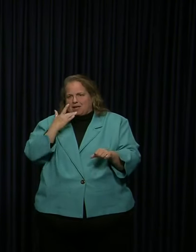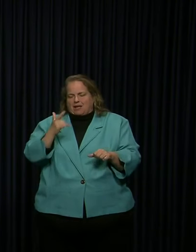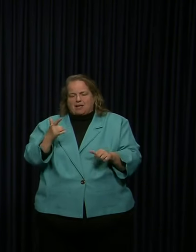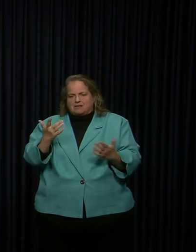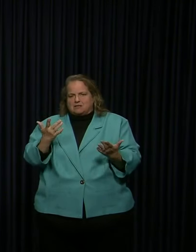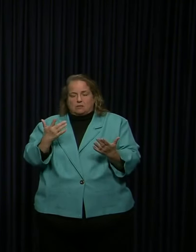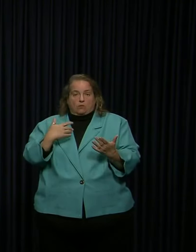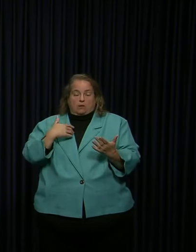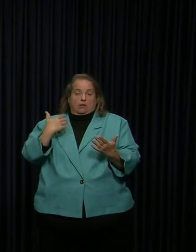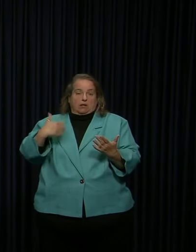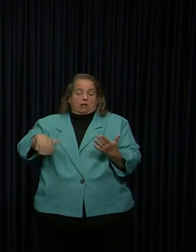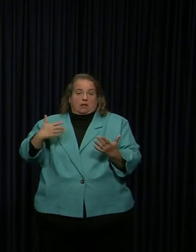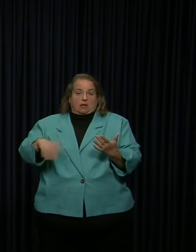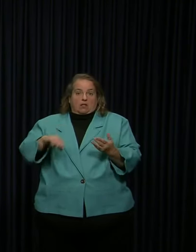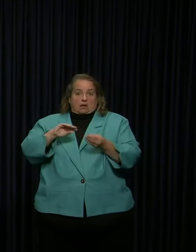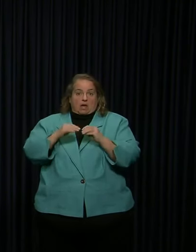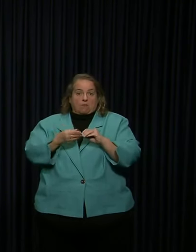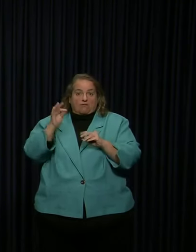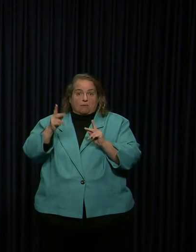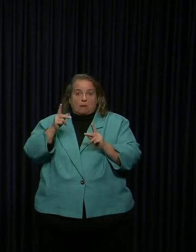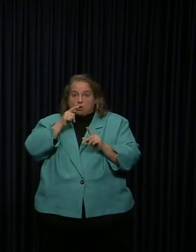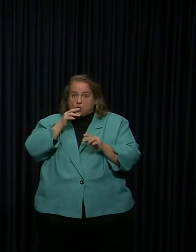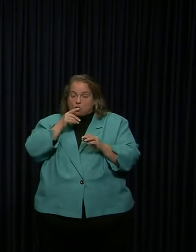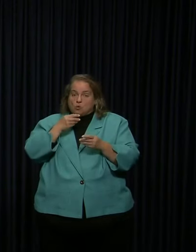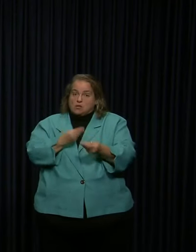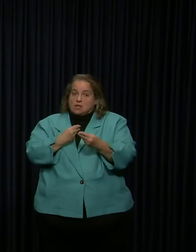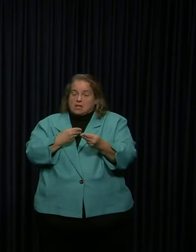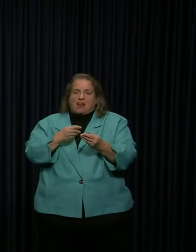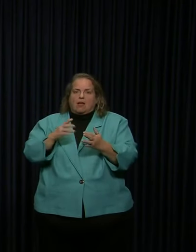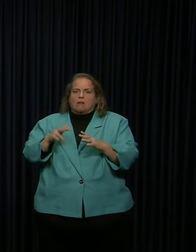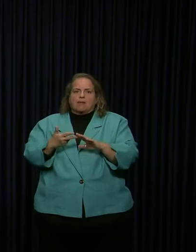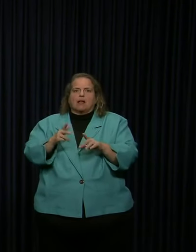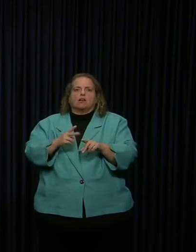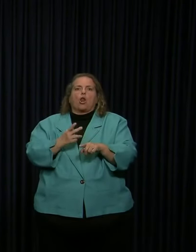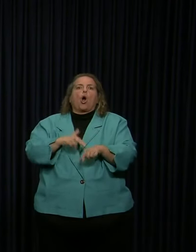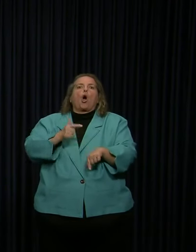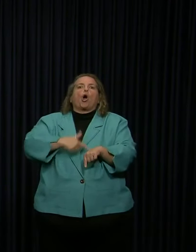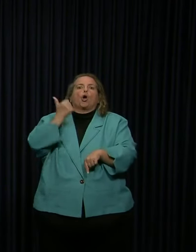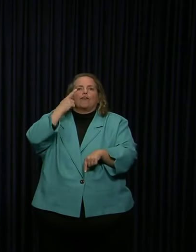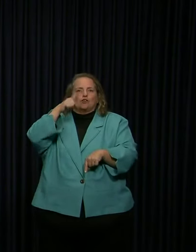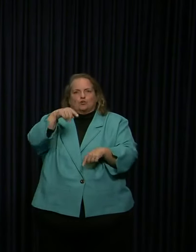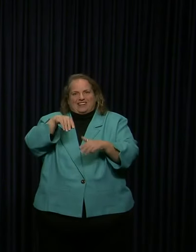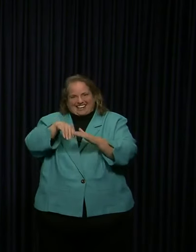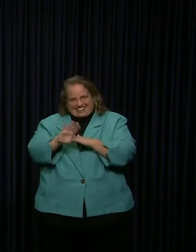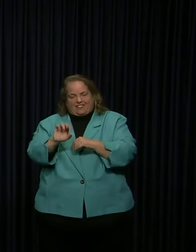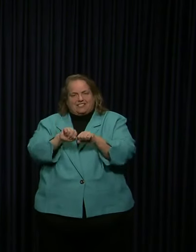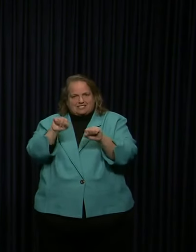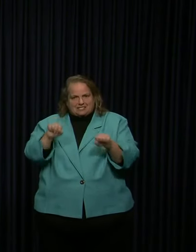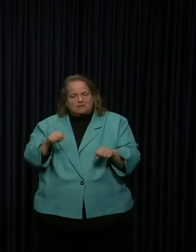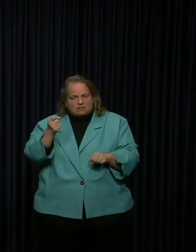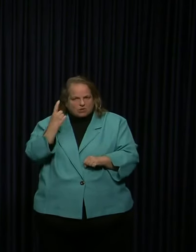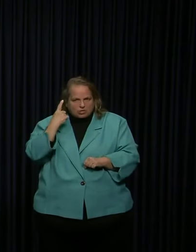THEN THEY HAVE TO BUILD IN ALL THE OTHER PORTIONS OF THE NEW PEOPLE WHO ARE ABLE TO FILE, WHICH SIGNIFICANTLY INCREASES